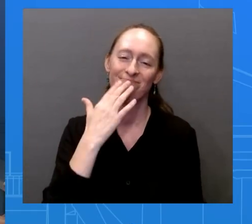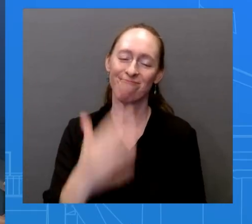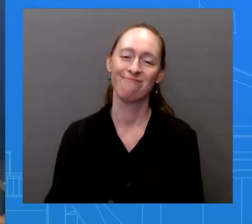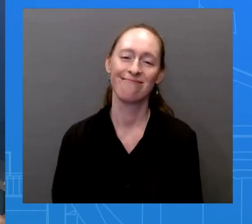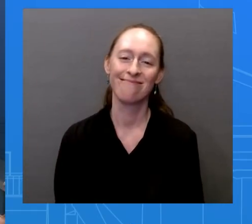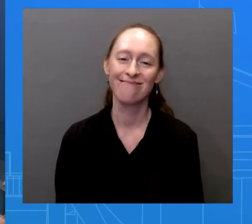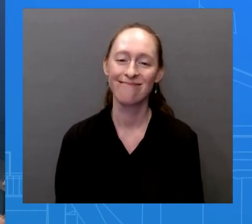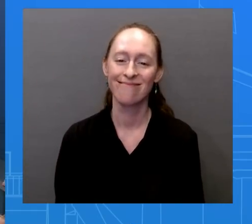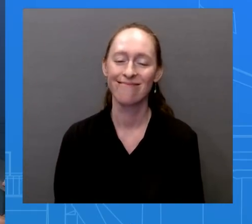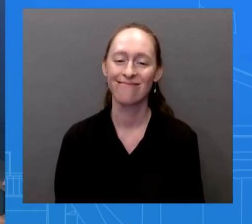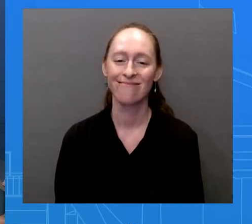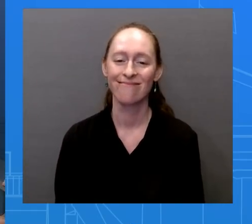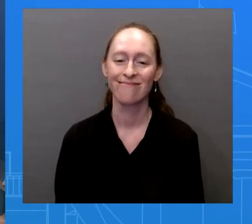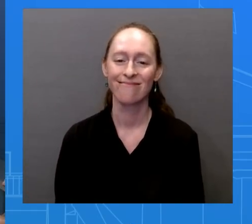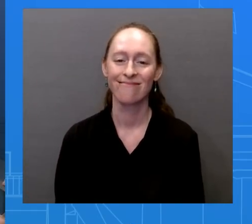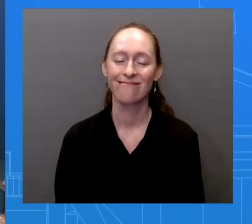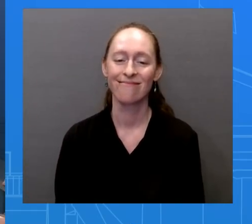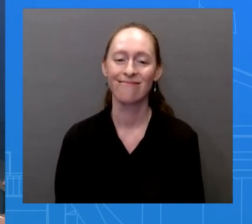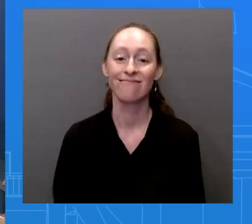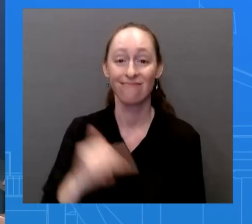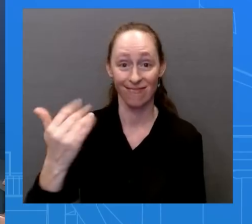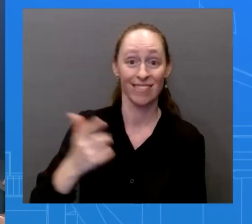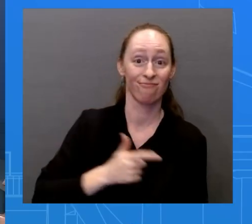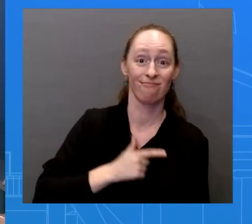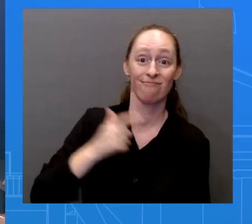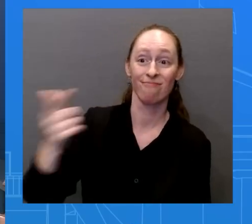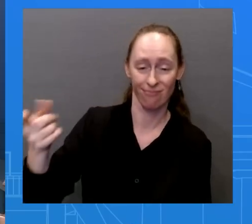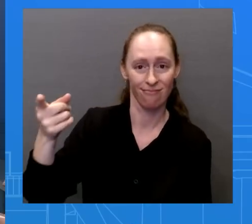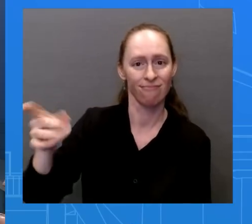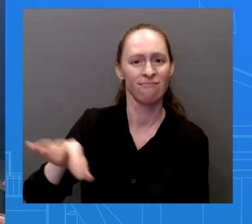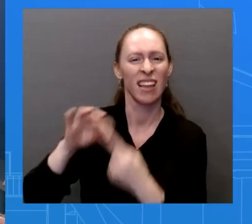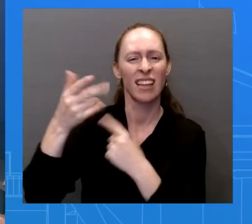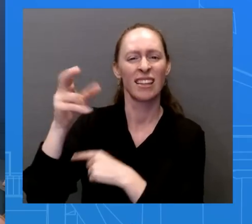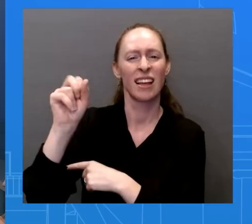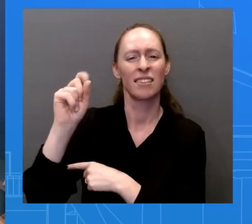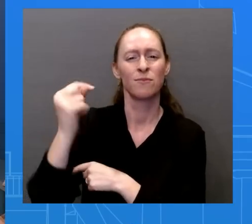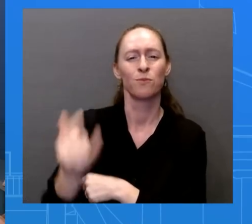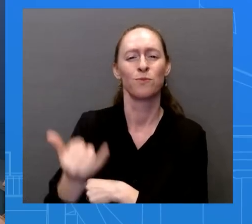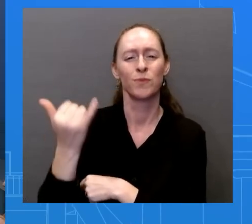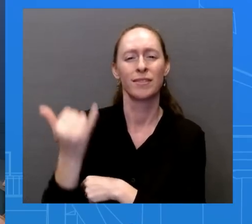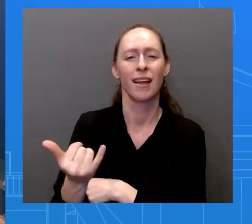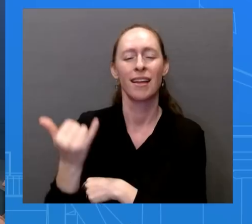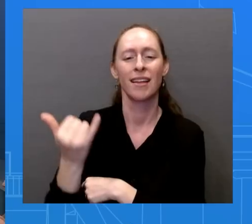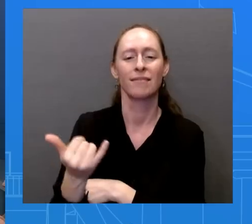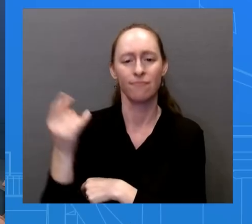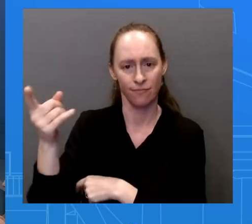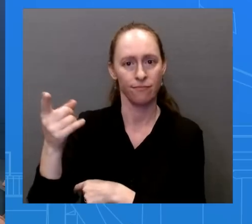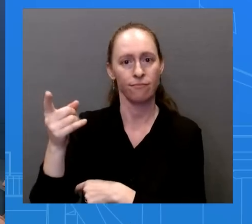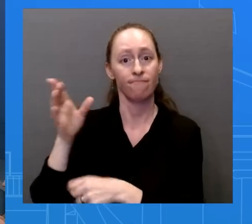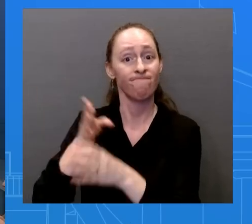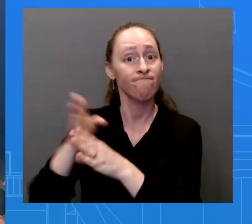Today, we have White House COVID-19 Coor- -- Response Coordinator Dr. Jha back with us in the room.